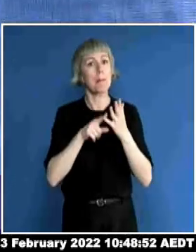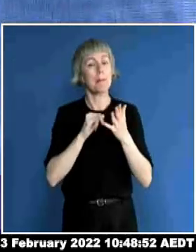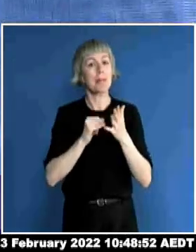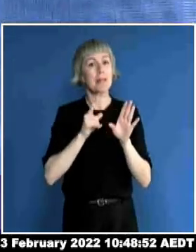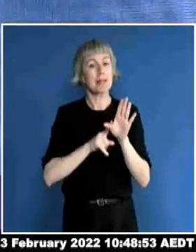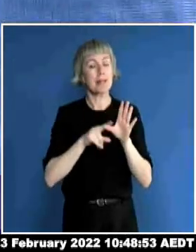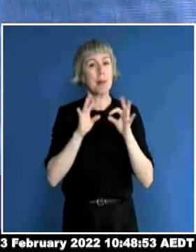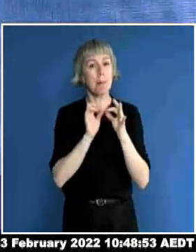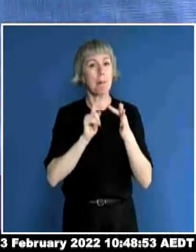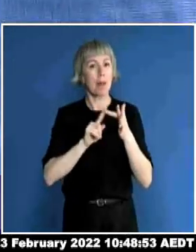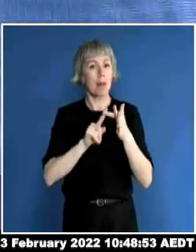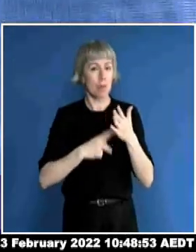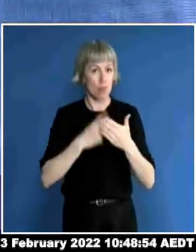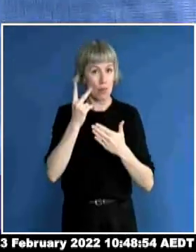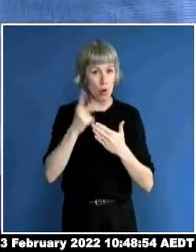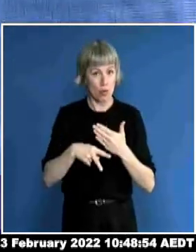by her DES provider AimBig.